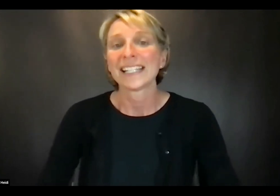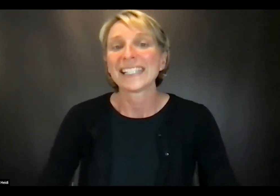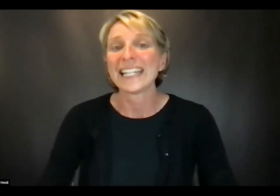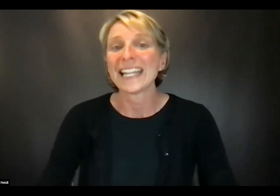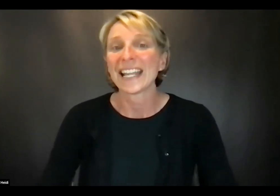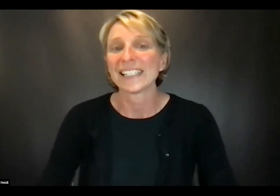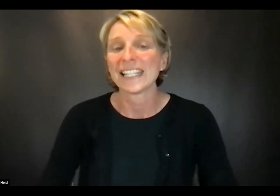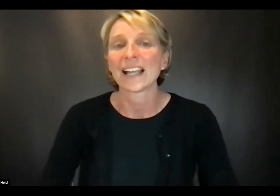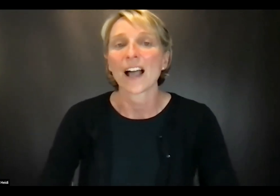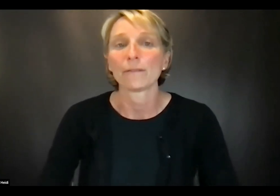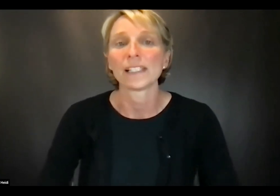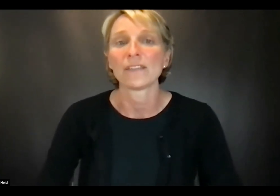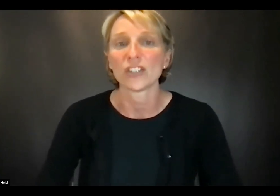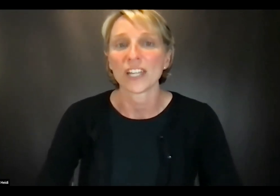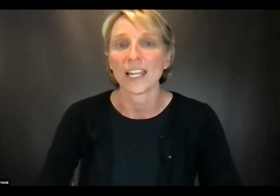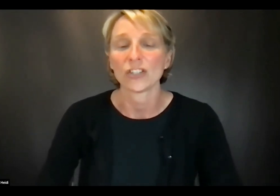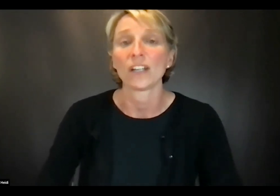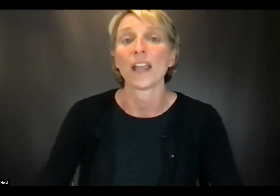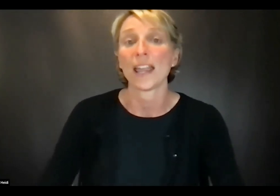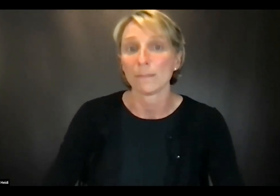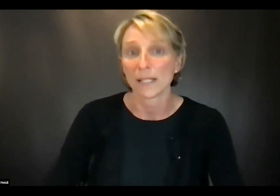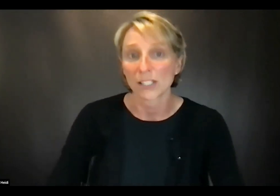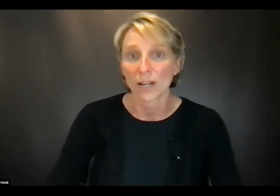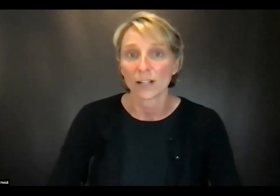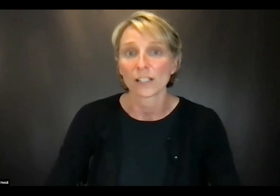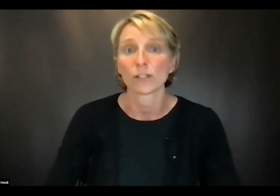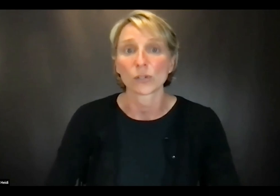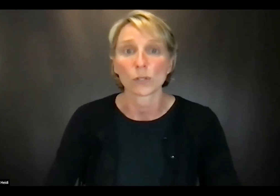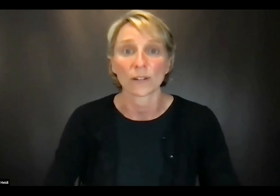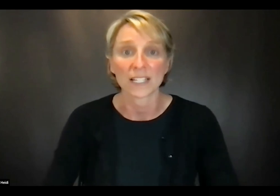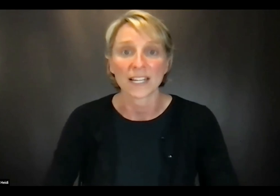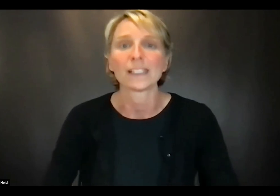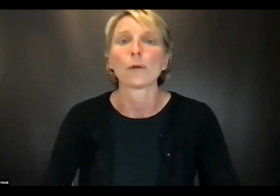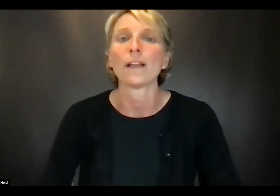CEASD, the Conference of Education and Administrators for Schools for the Deaf, so if